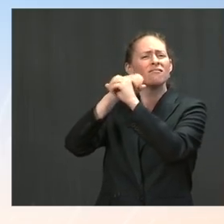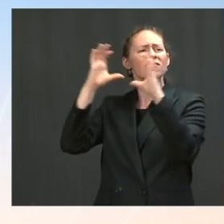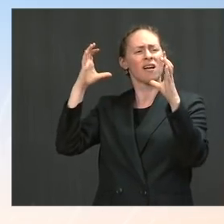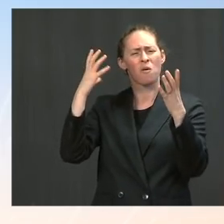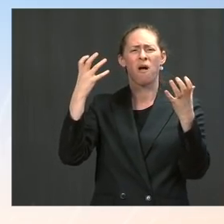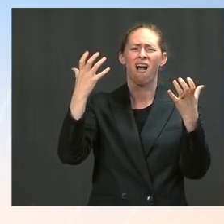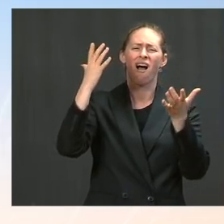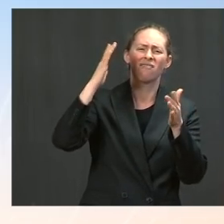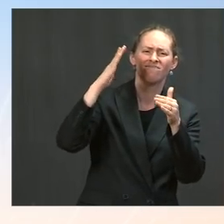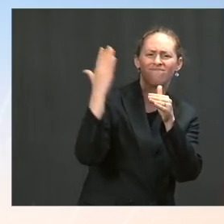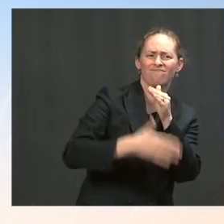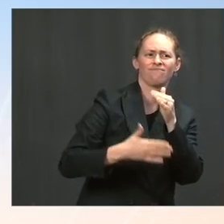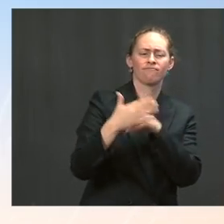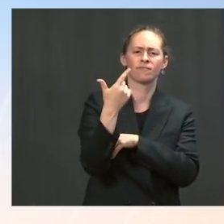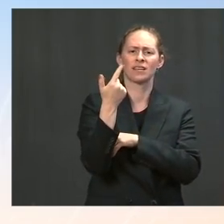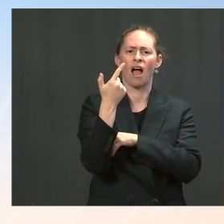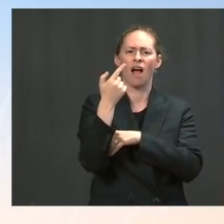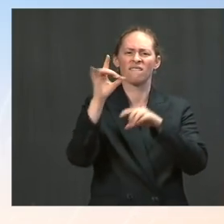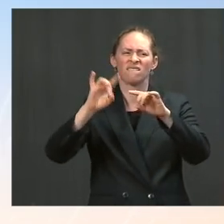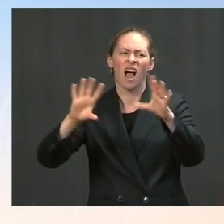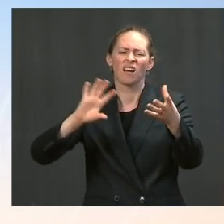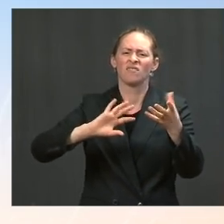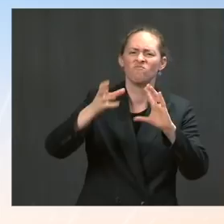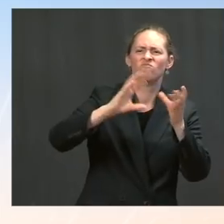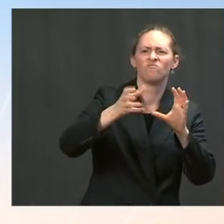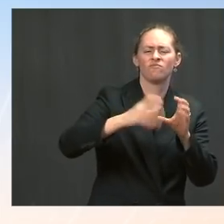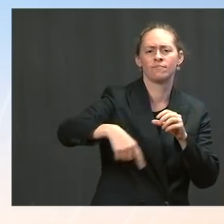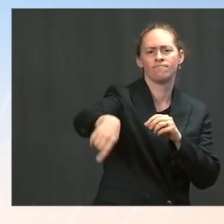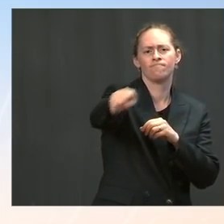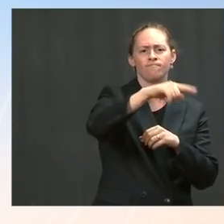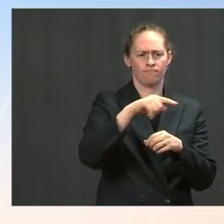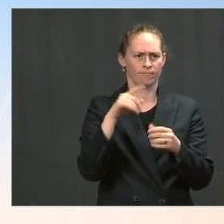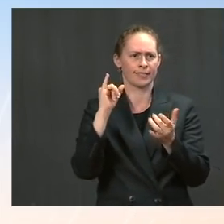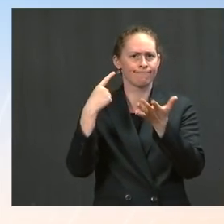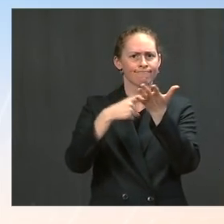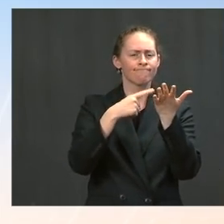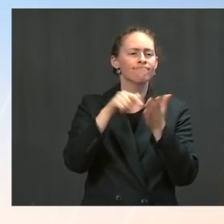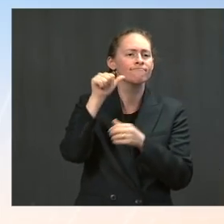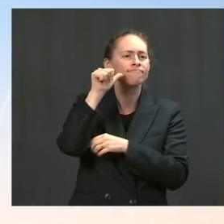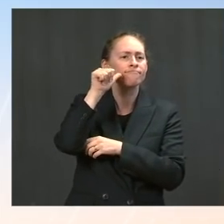is an evidence-based approach that's been shown to reduce violence by as much as 60 percent.